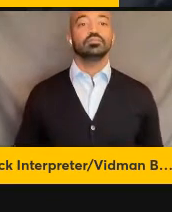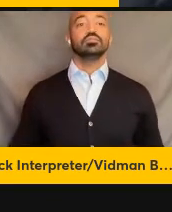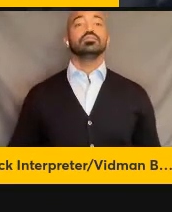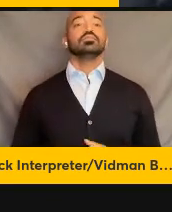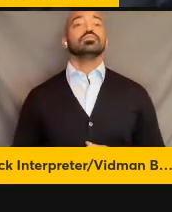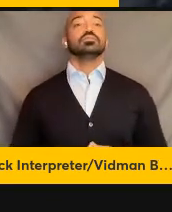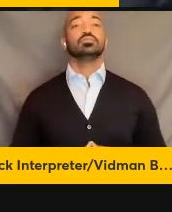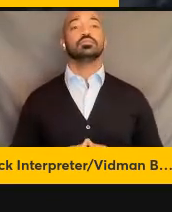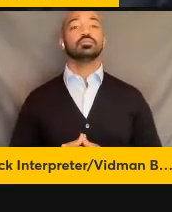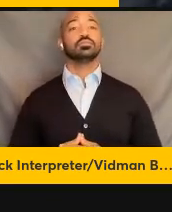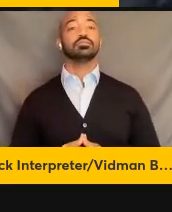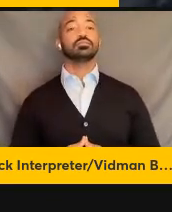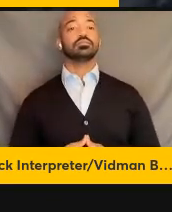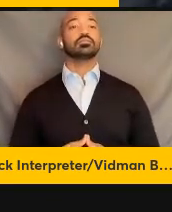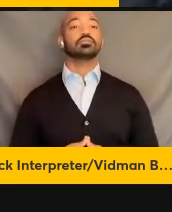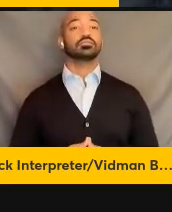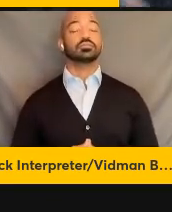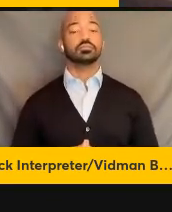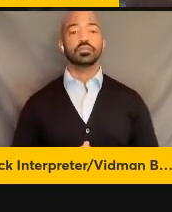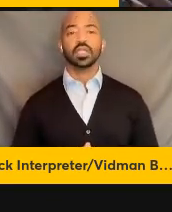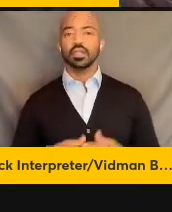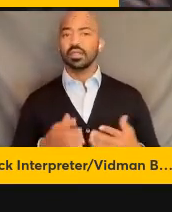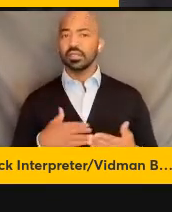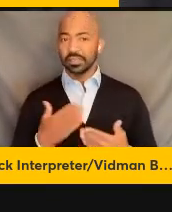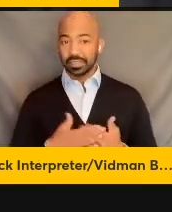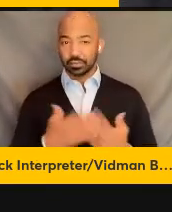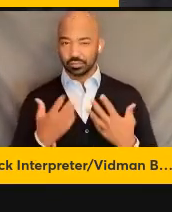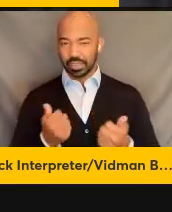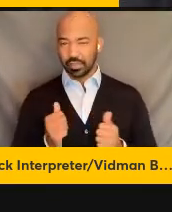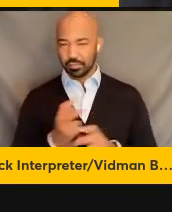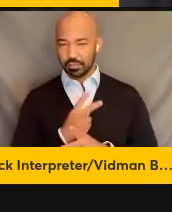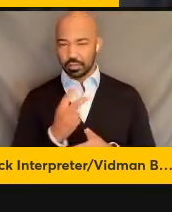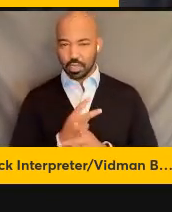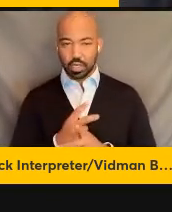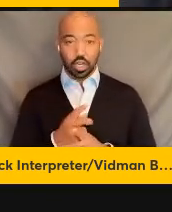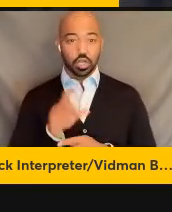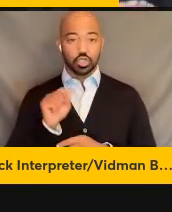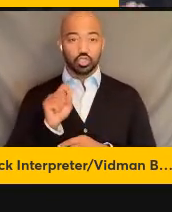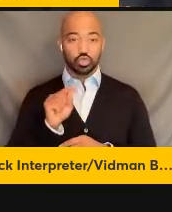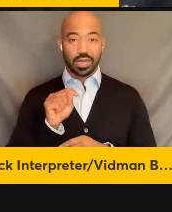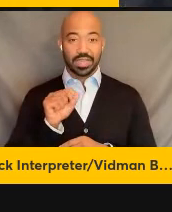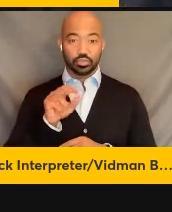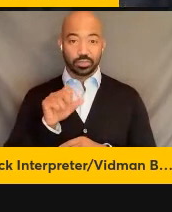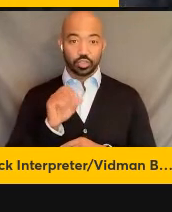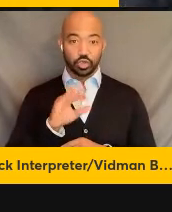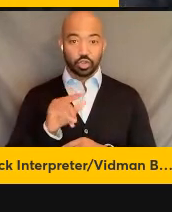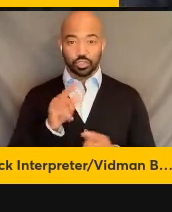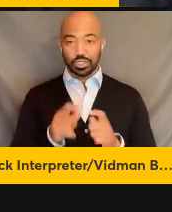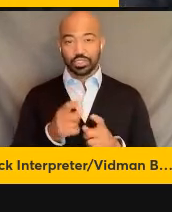So next, we wanted to confirm that the transcriptional changes that we observed reflect functional differences in nutrient